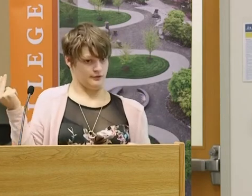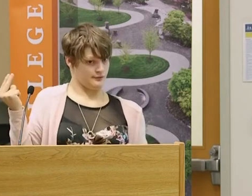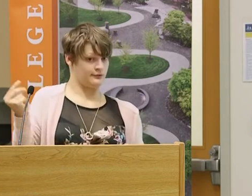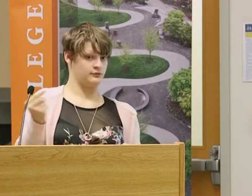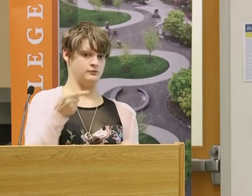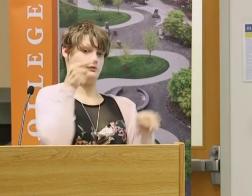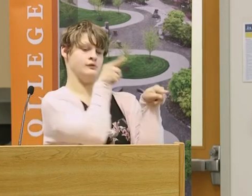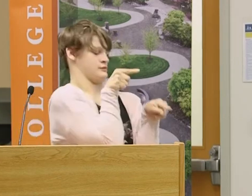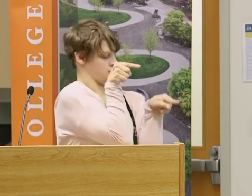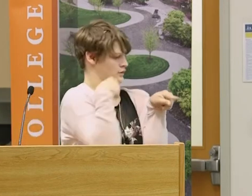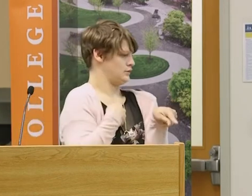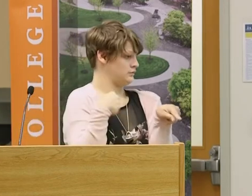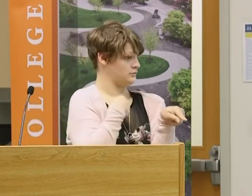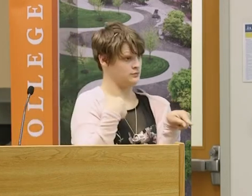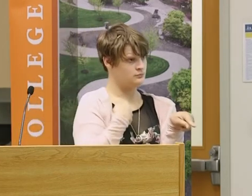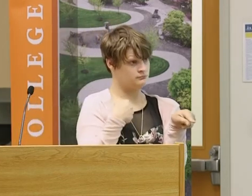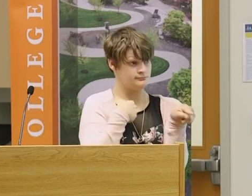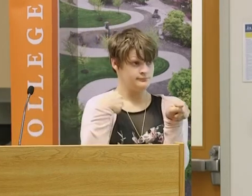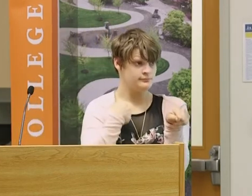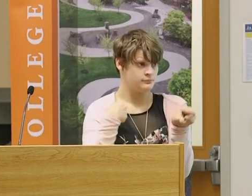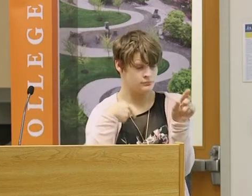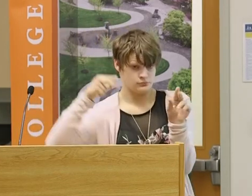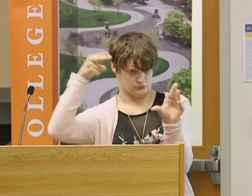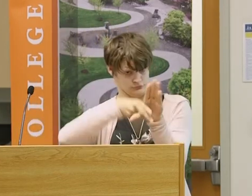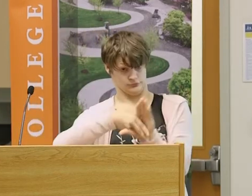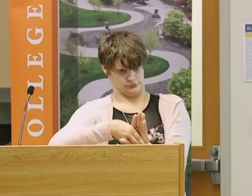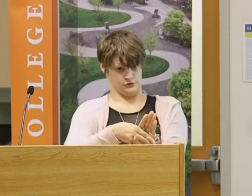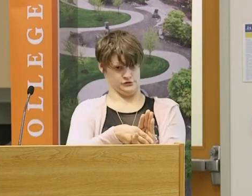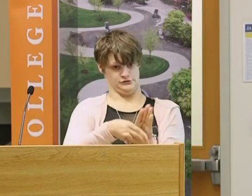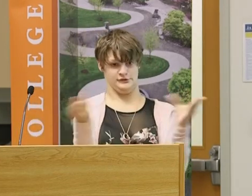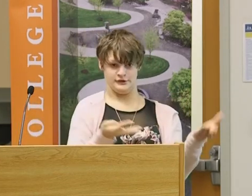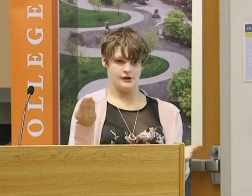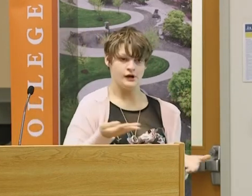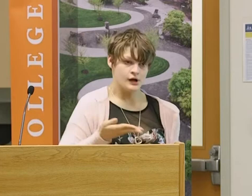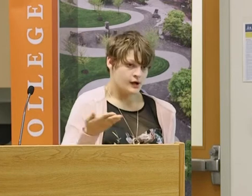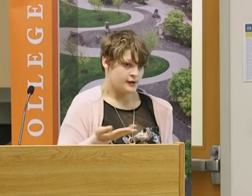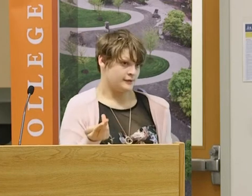because I realized I could not catch up to the information there.